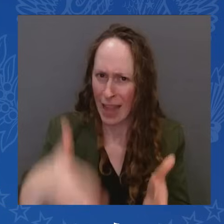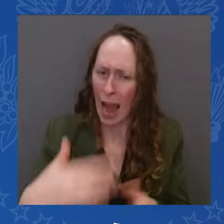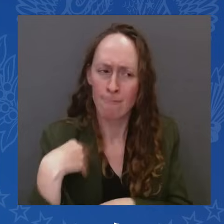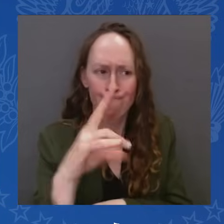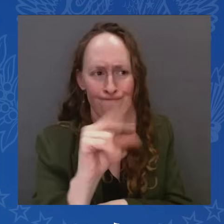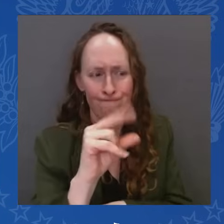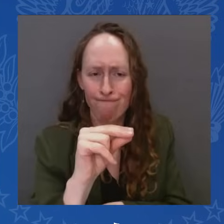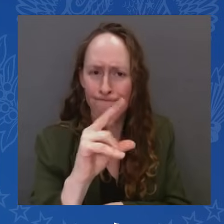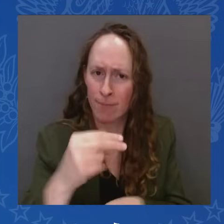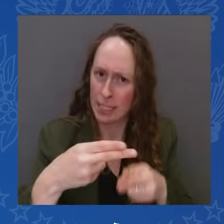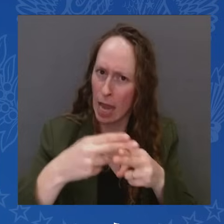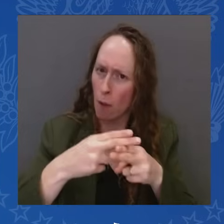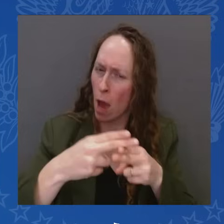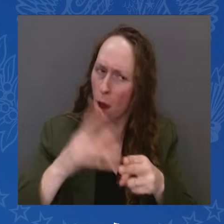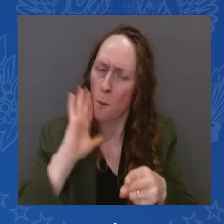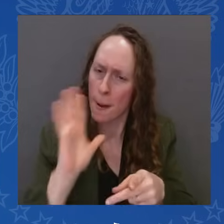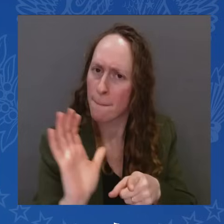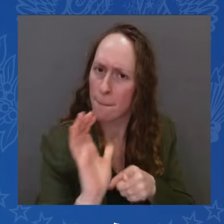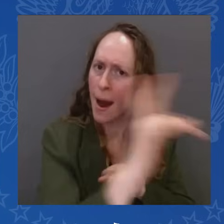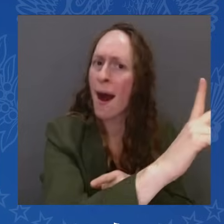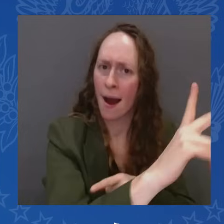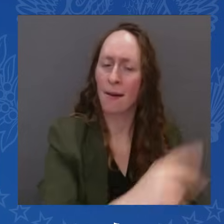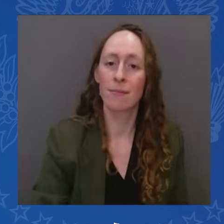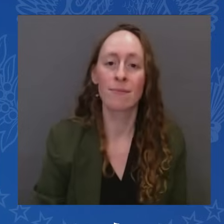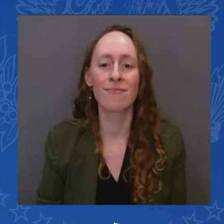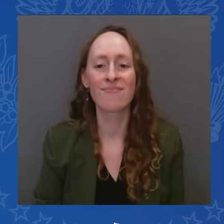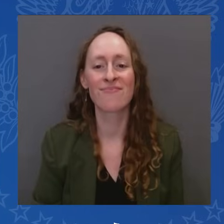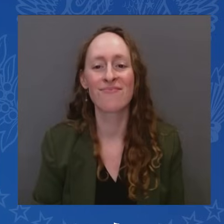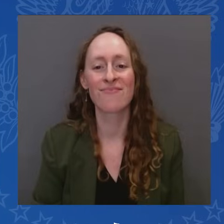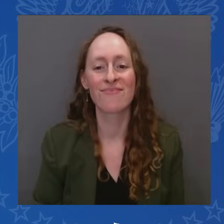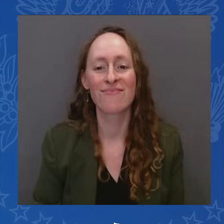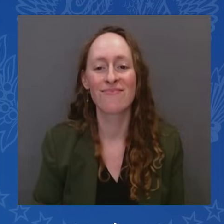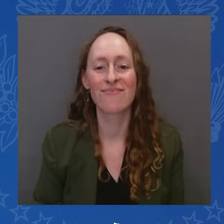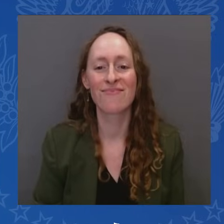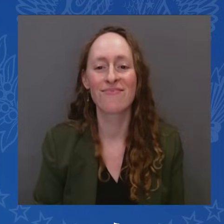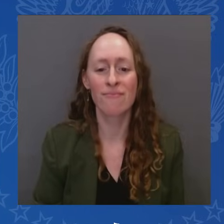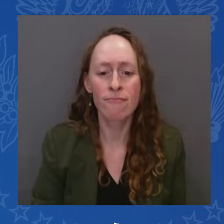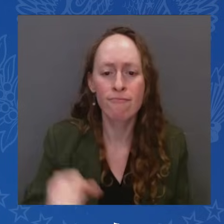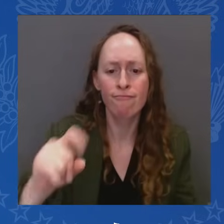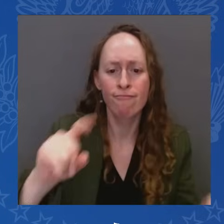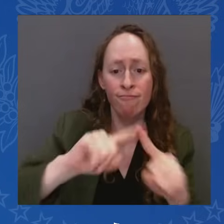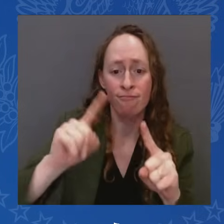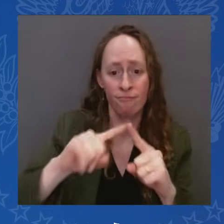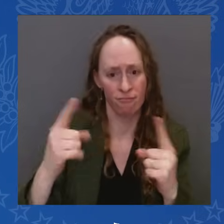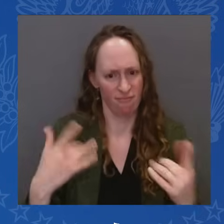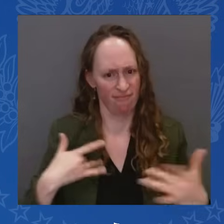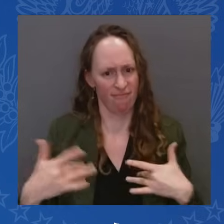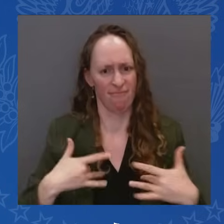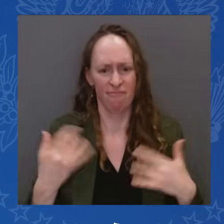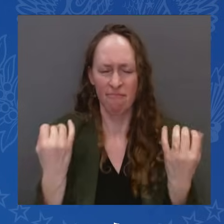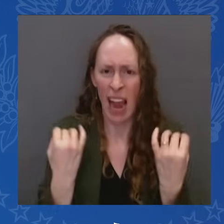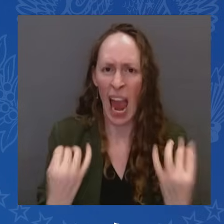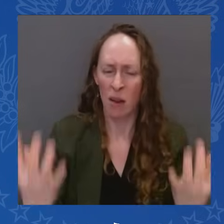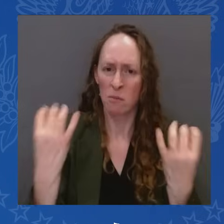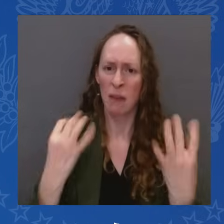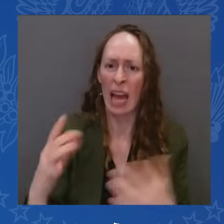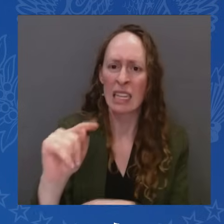everywhere on African continent, in Syria, in Ukraine. There were a lot of mass.